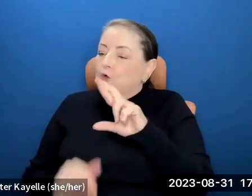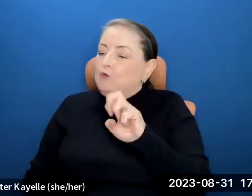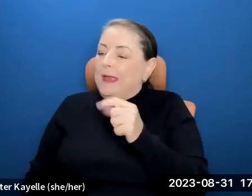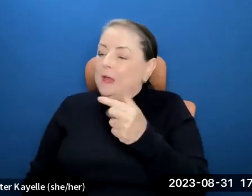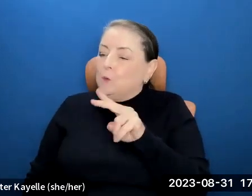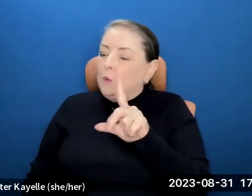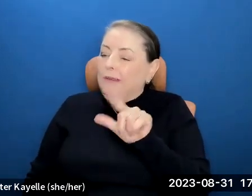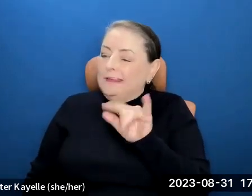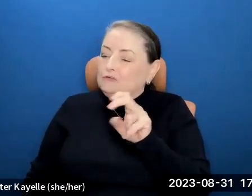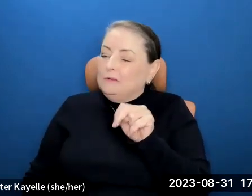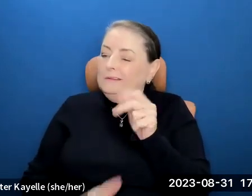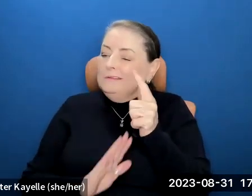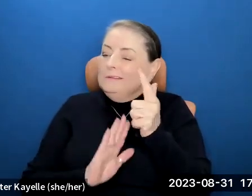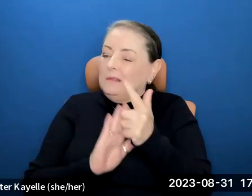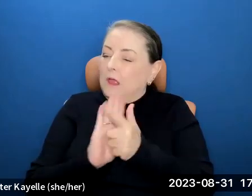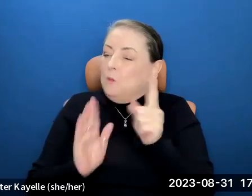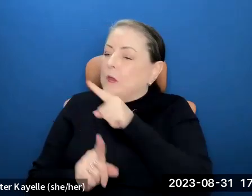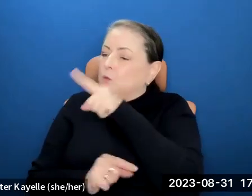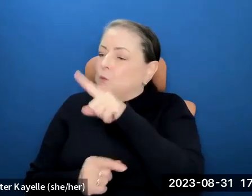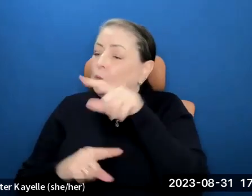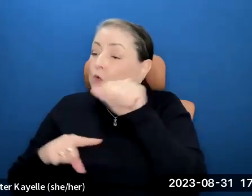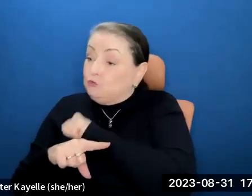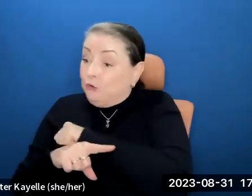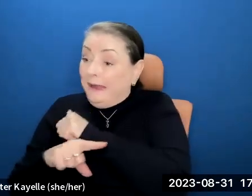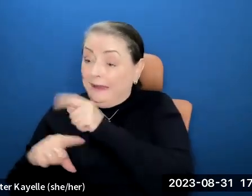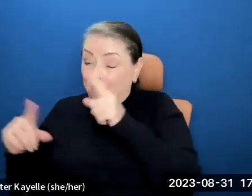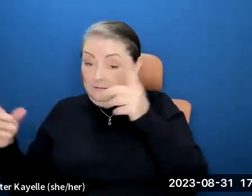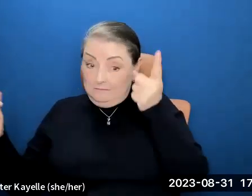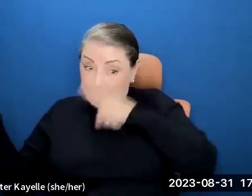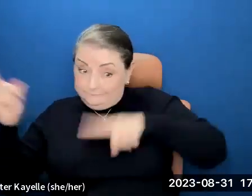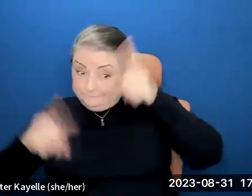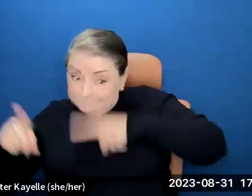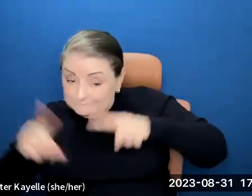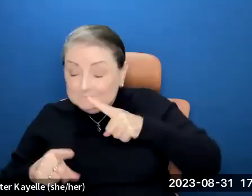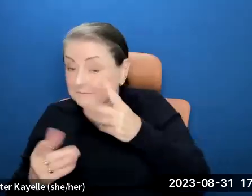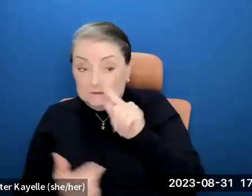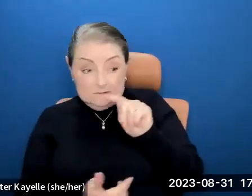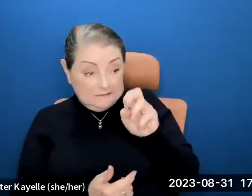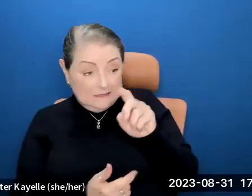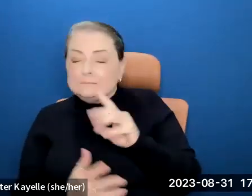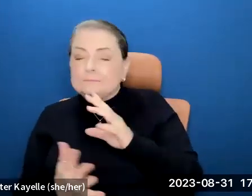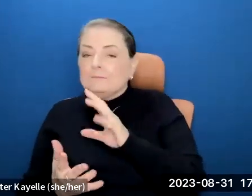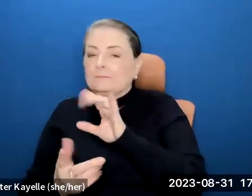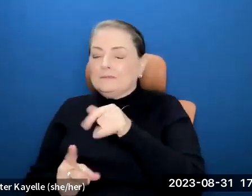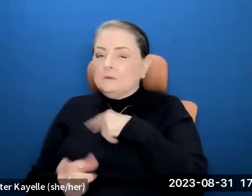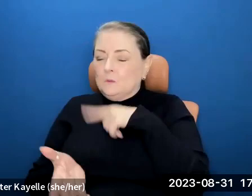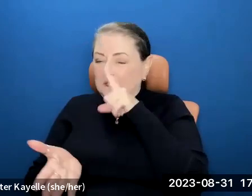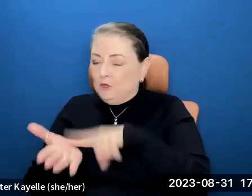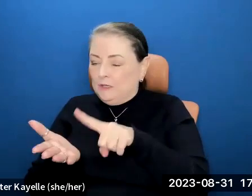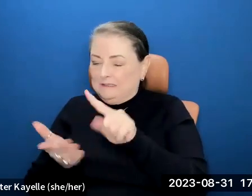um the country where they were trained um but Ted is there anything you'd add to that that's kind of what we're looking into is we have to find a way to determine